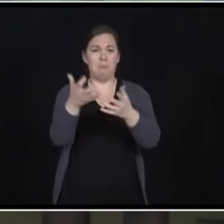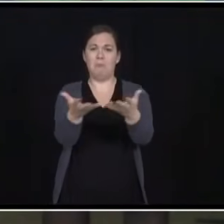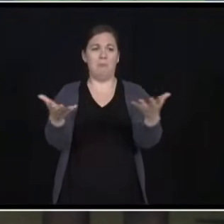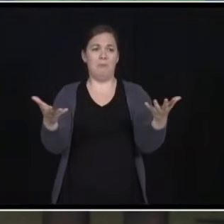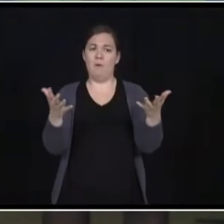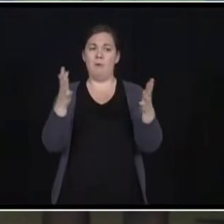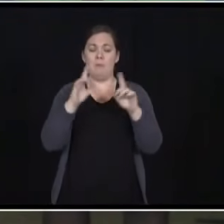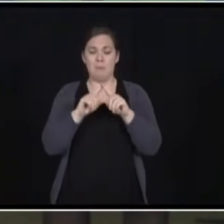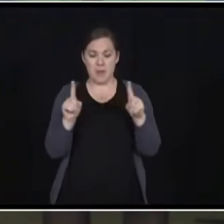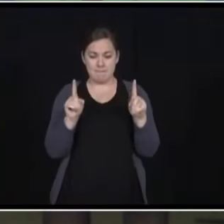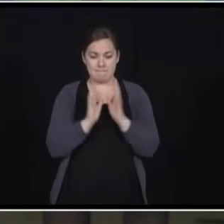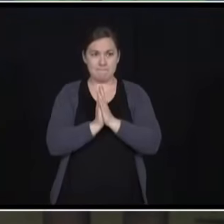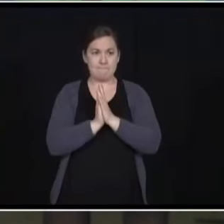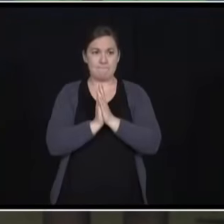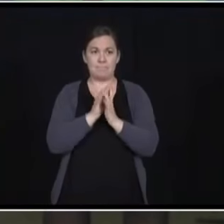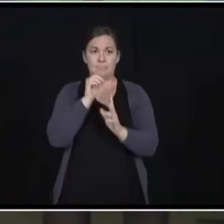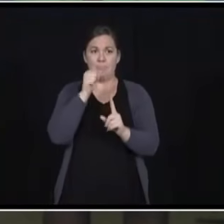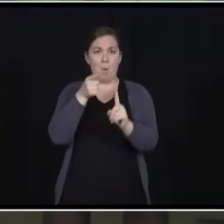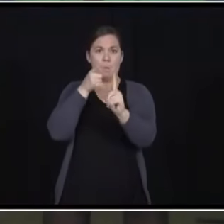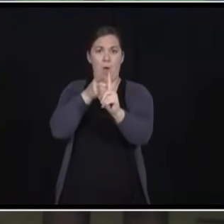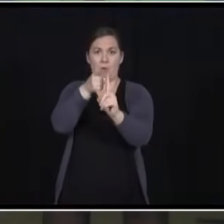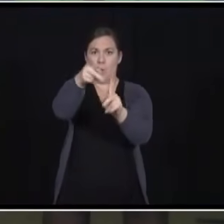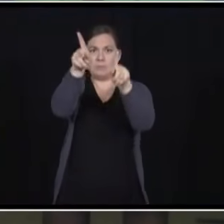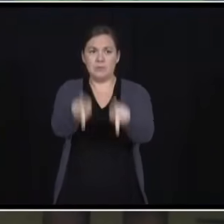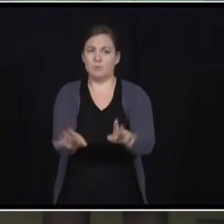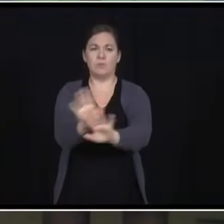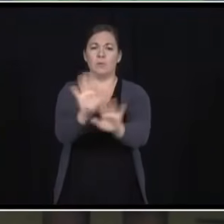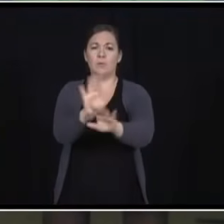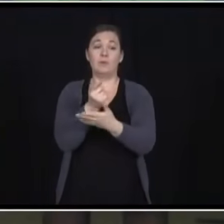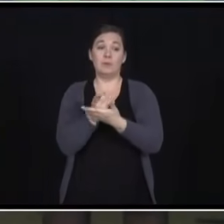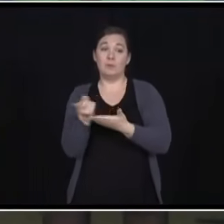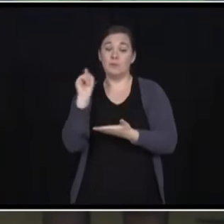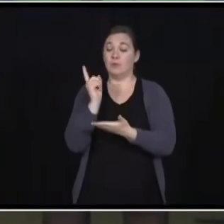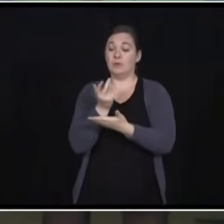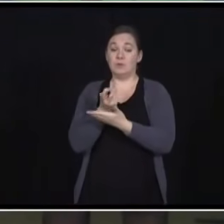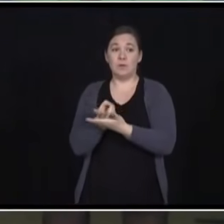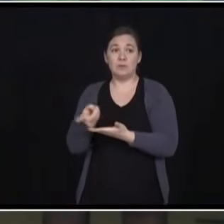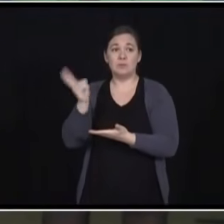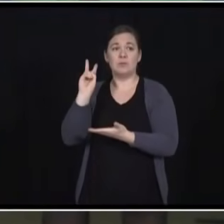You are champion, you are doing a great job and it's not you,